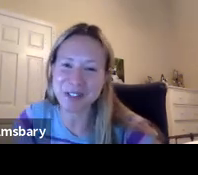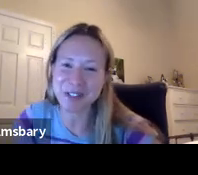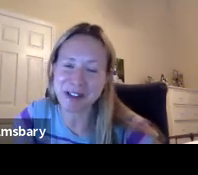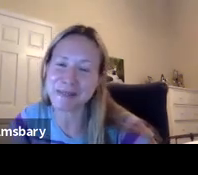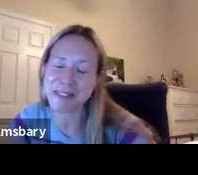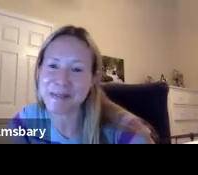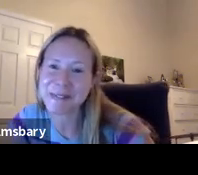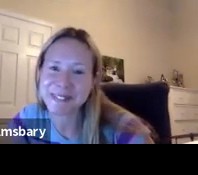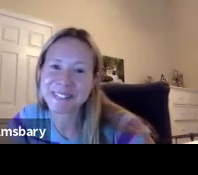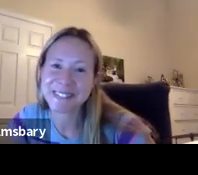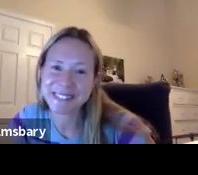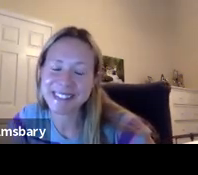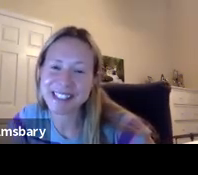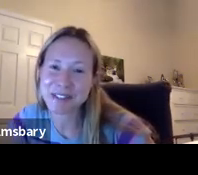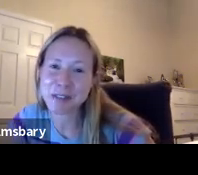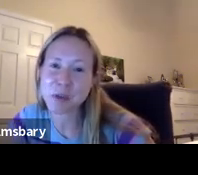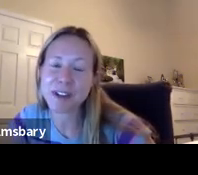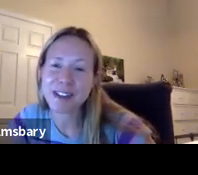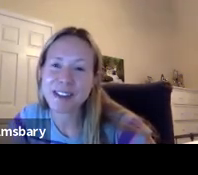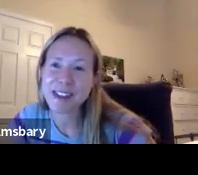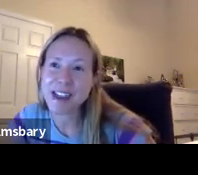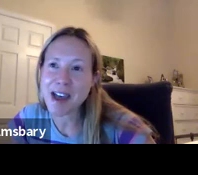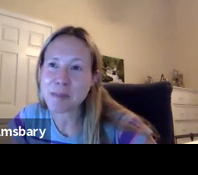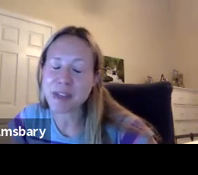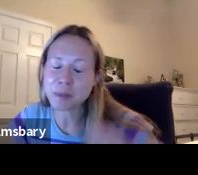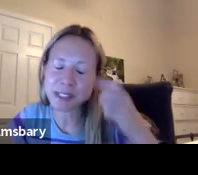Yes, a new level. Yeah. It's really cool.